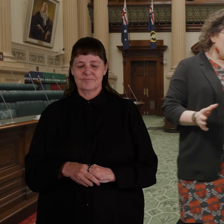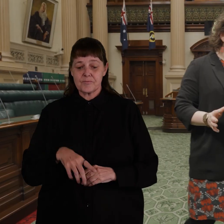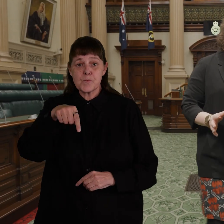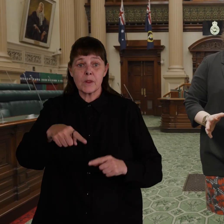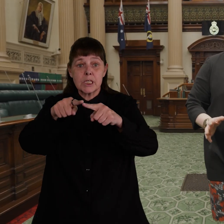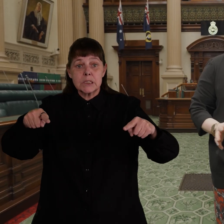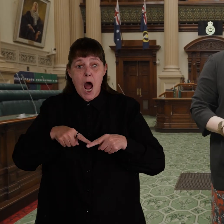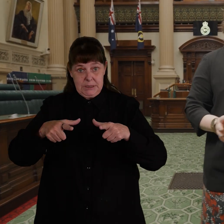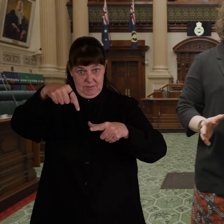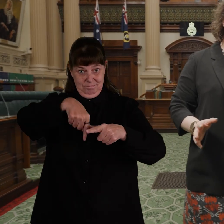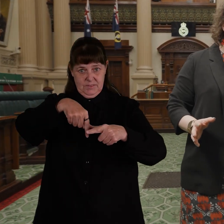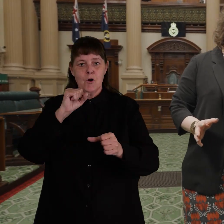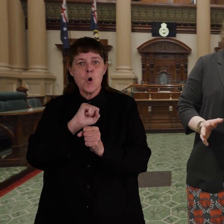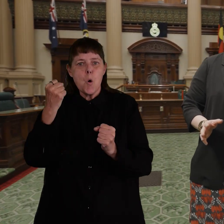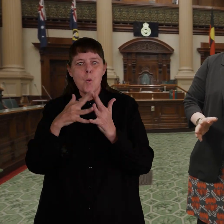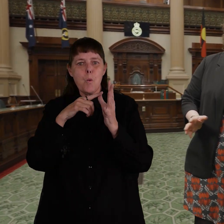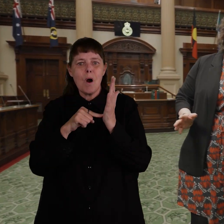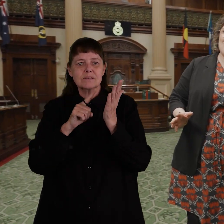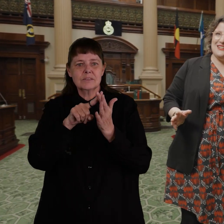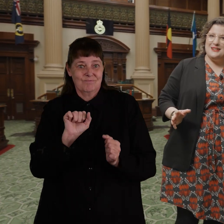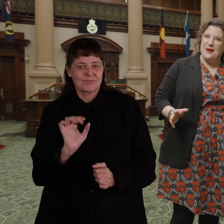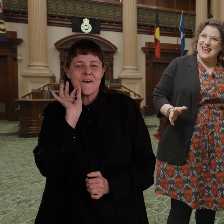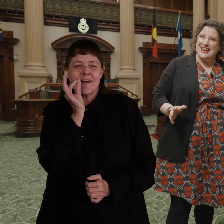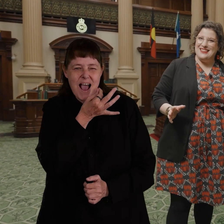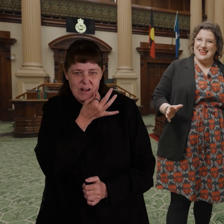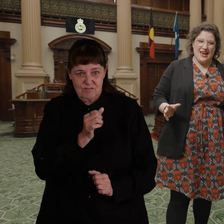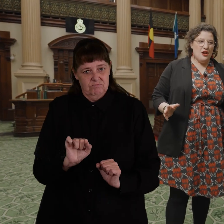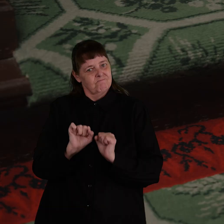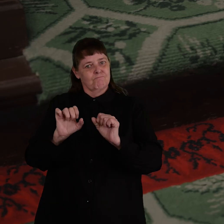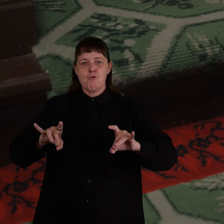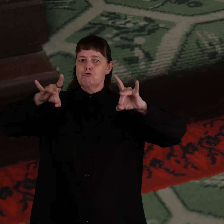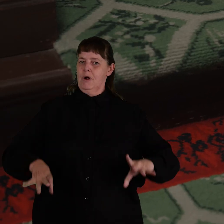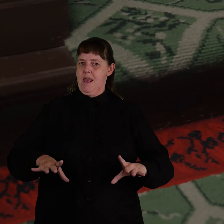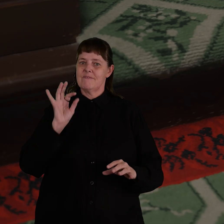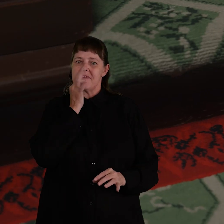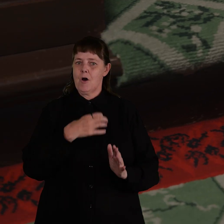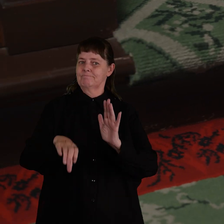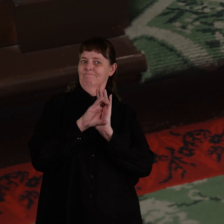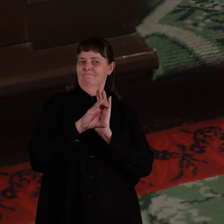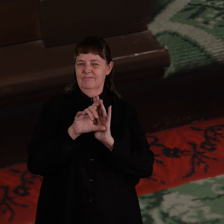The red line to the side has the Sturt Desert Pea in there, which is South Australia's floral